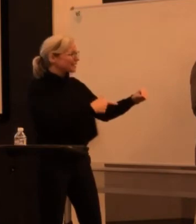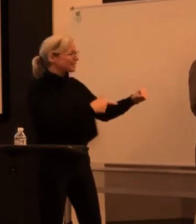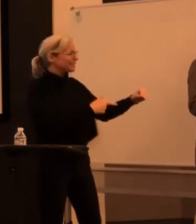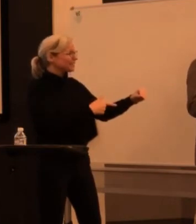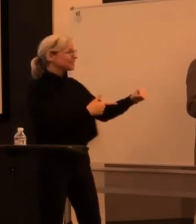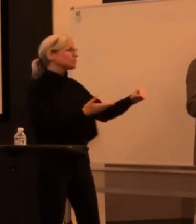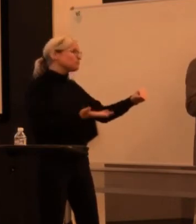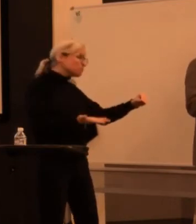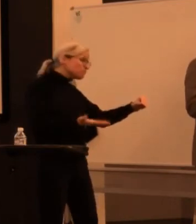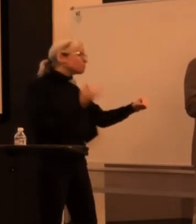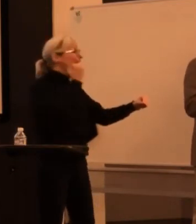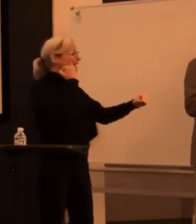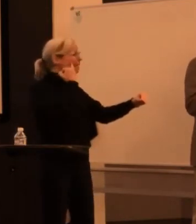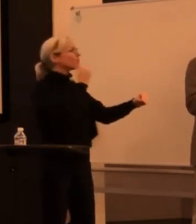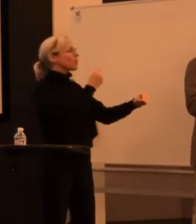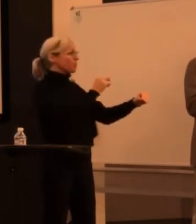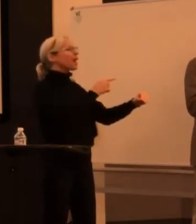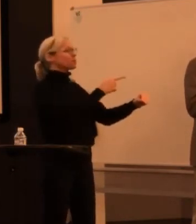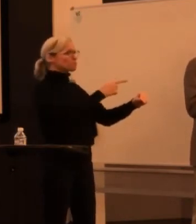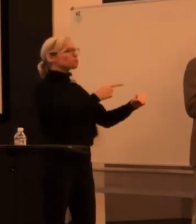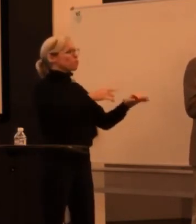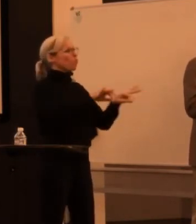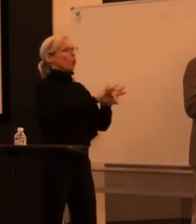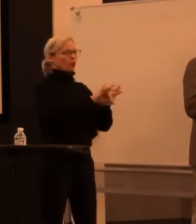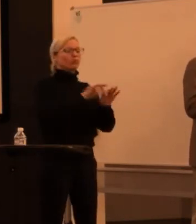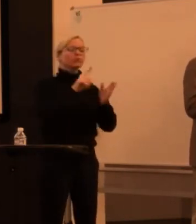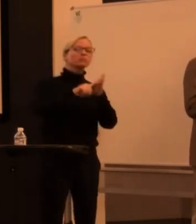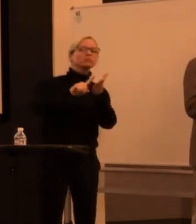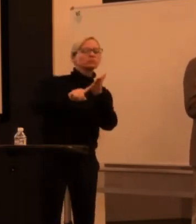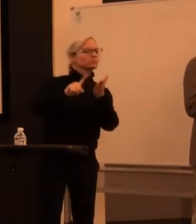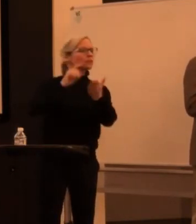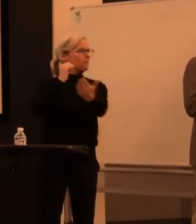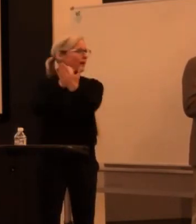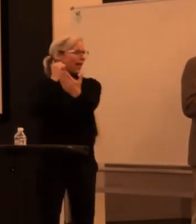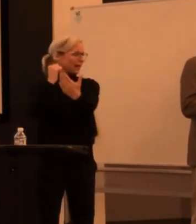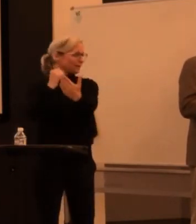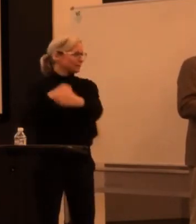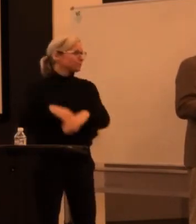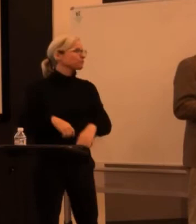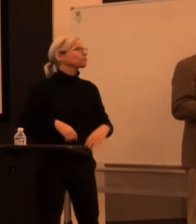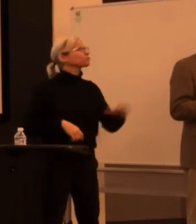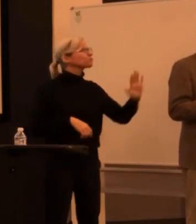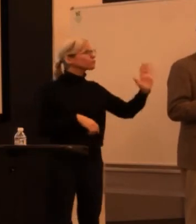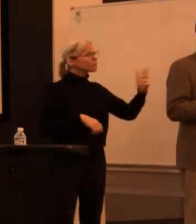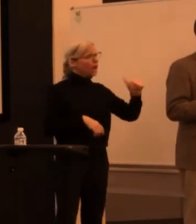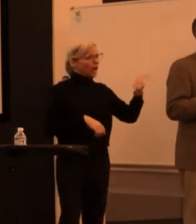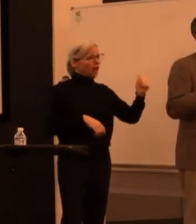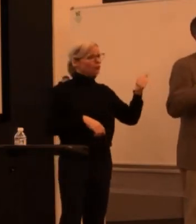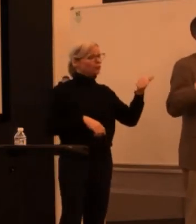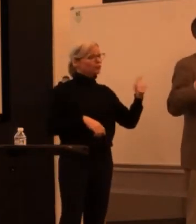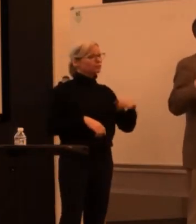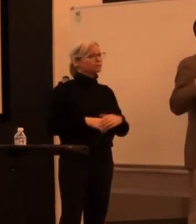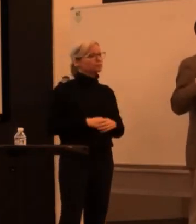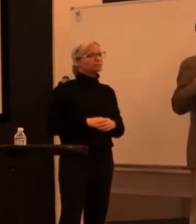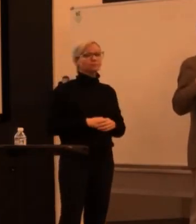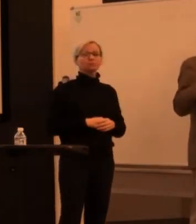If it is, then it might be at least worth thinking about patent for. Another way is when it, I know this is in the context